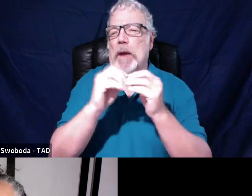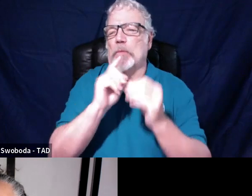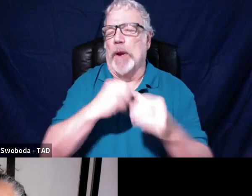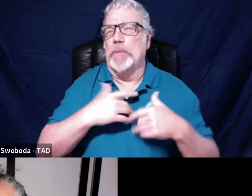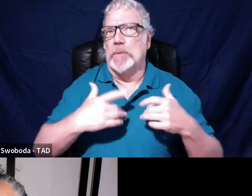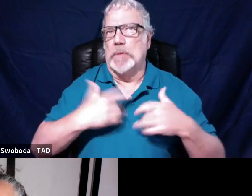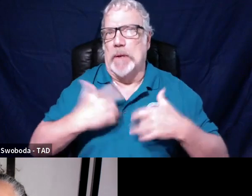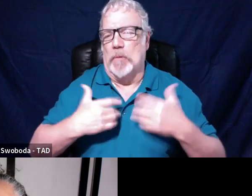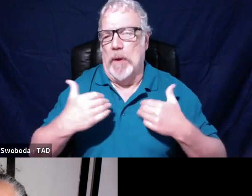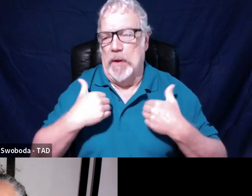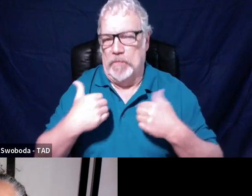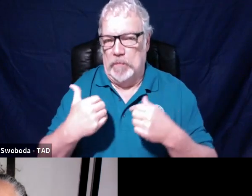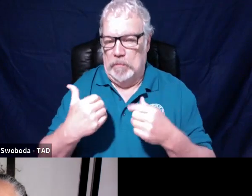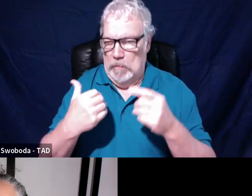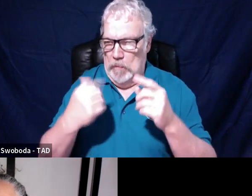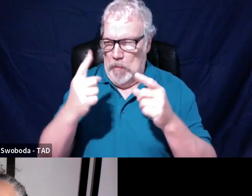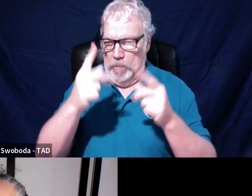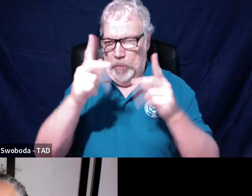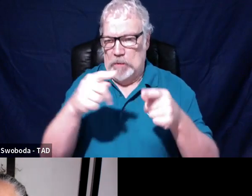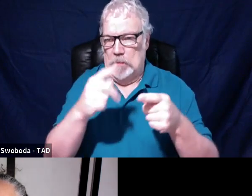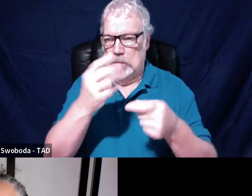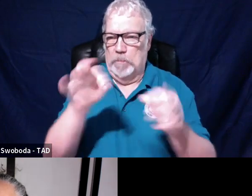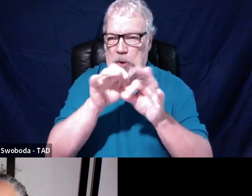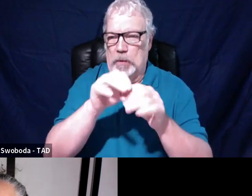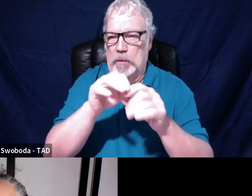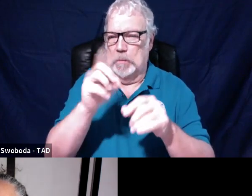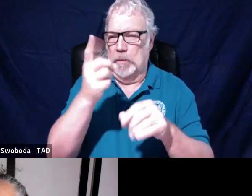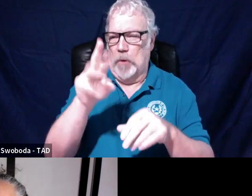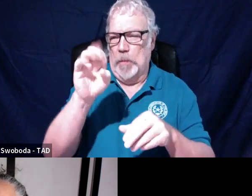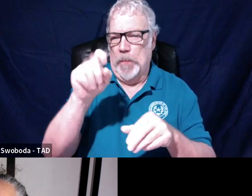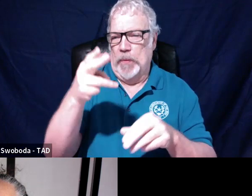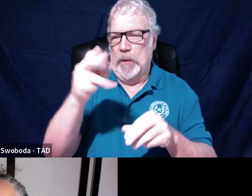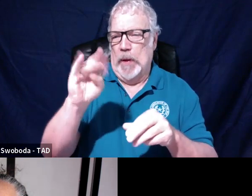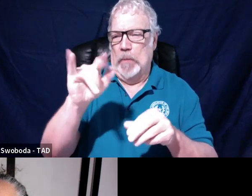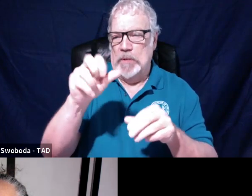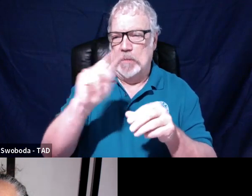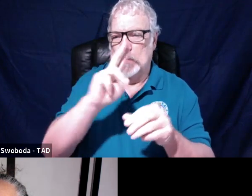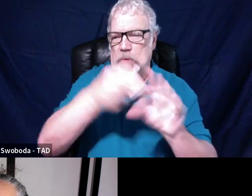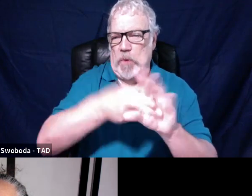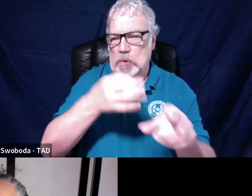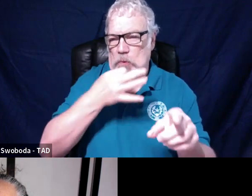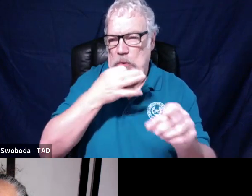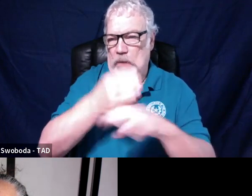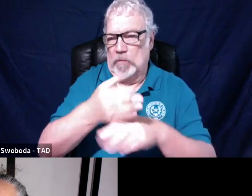out reach. Part of my job is community development and